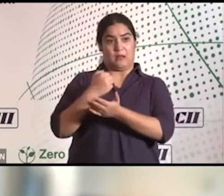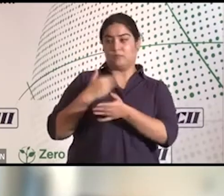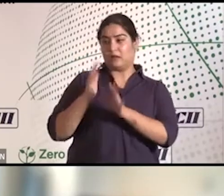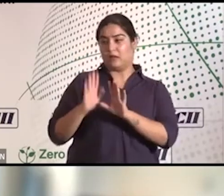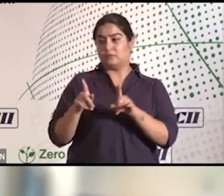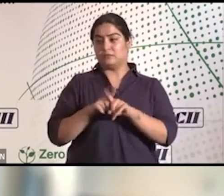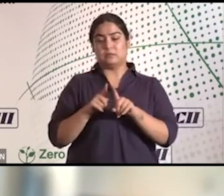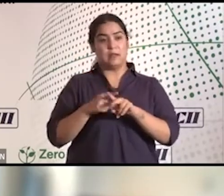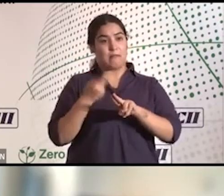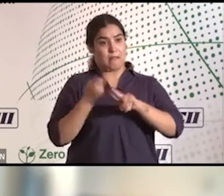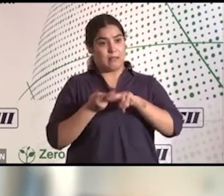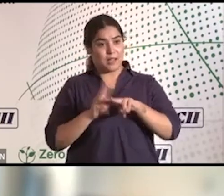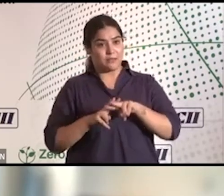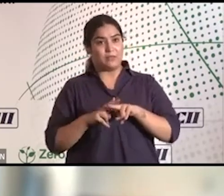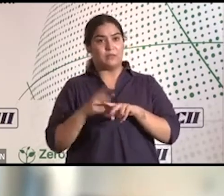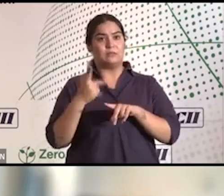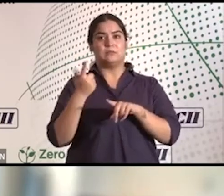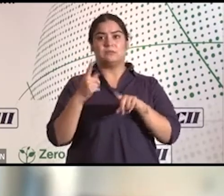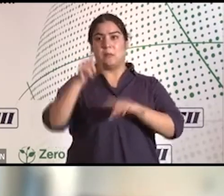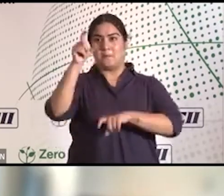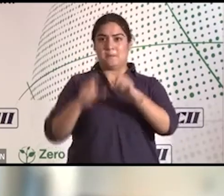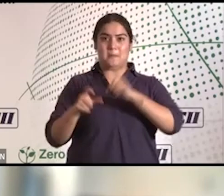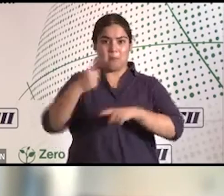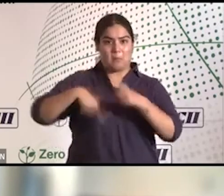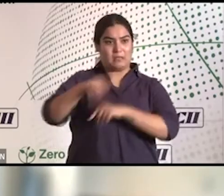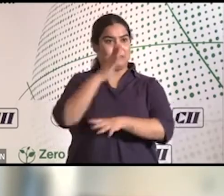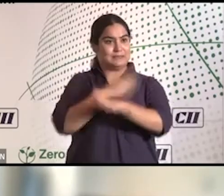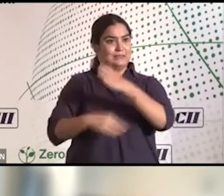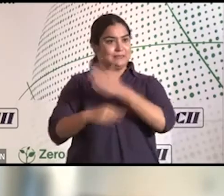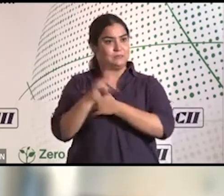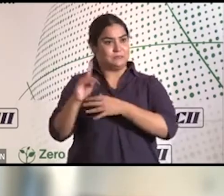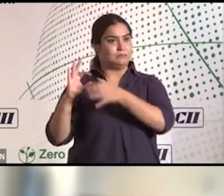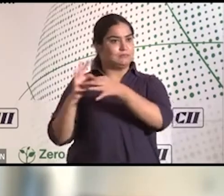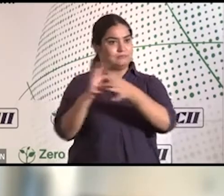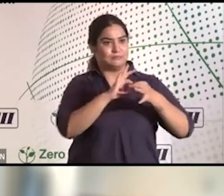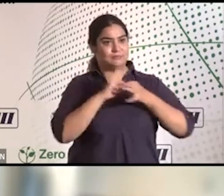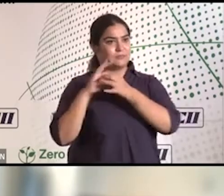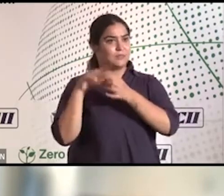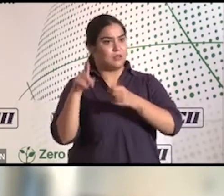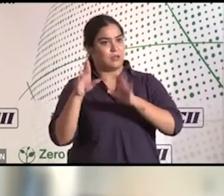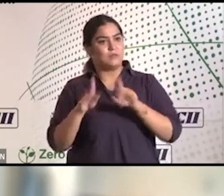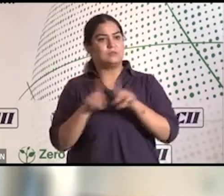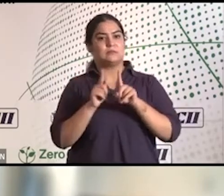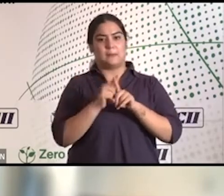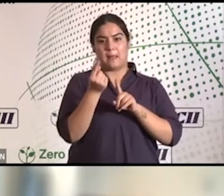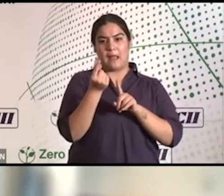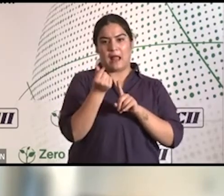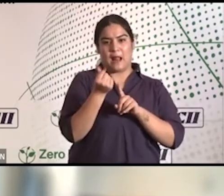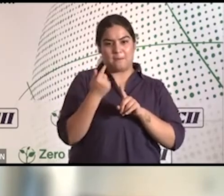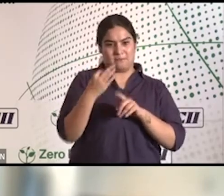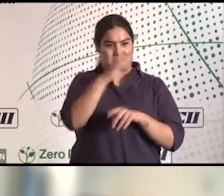that if people disabilities are connected with income generating activities